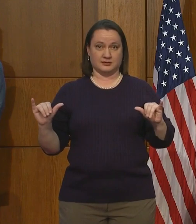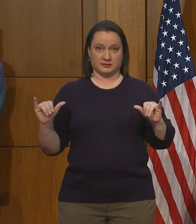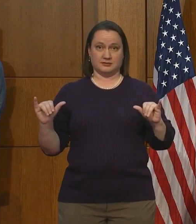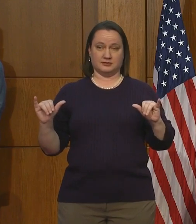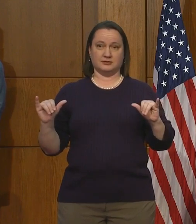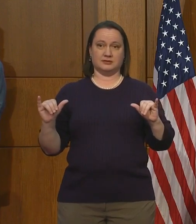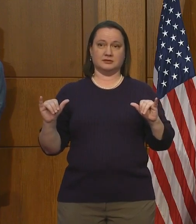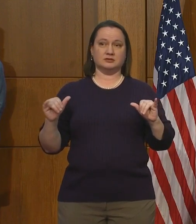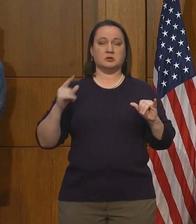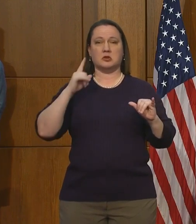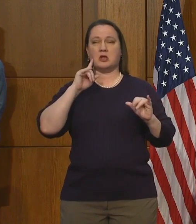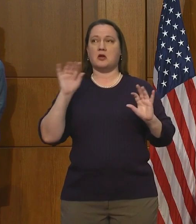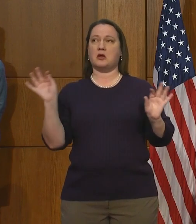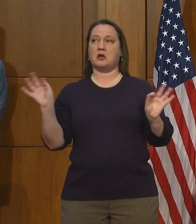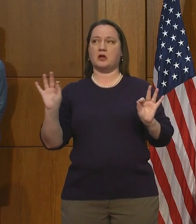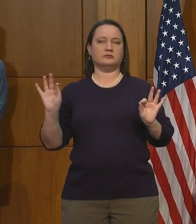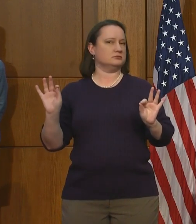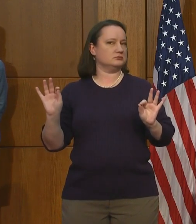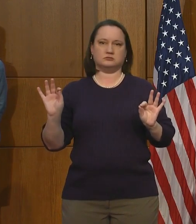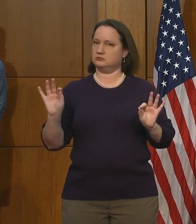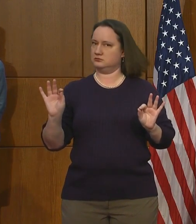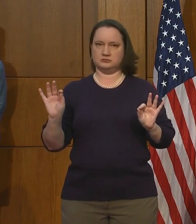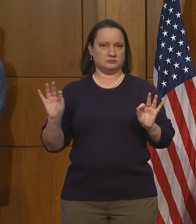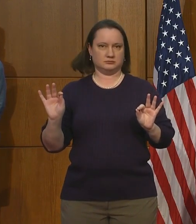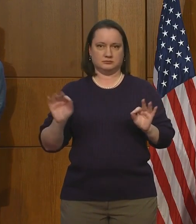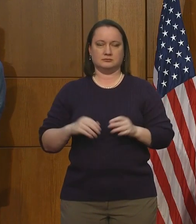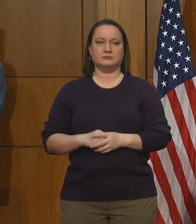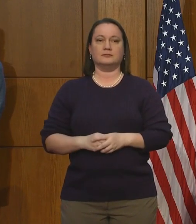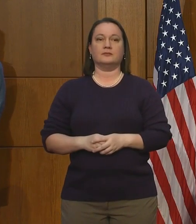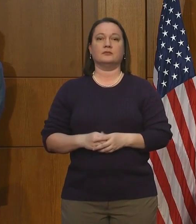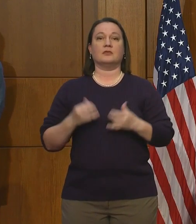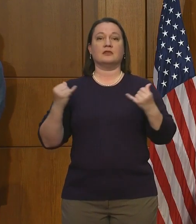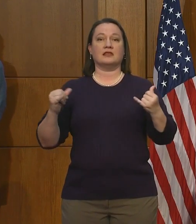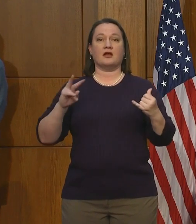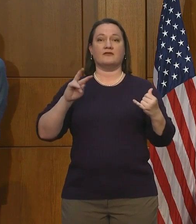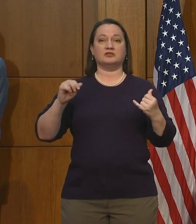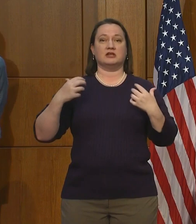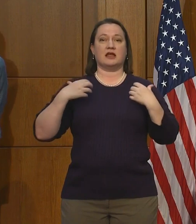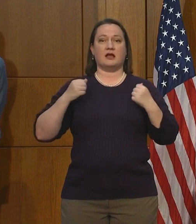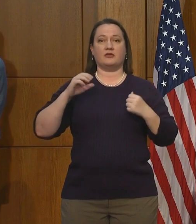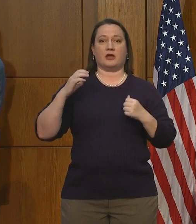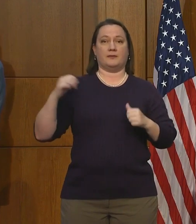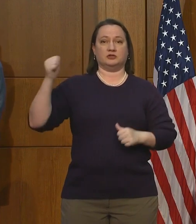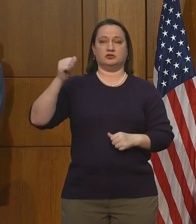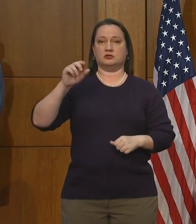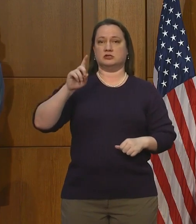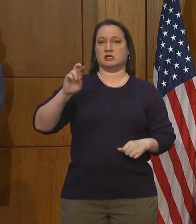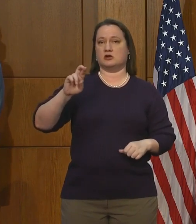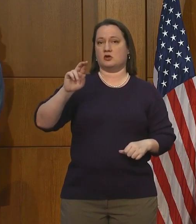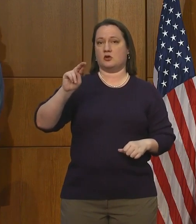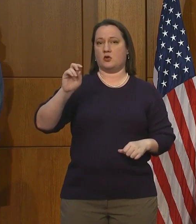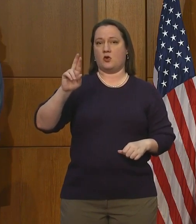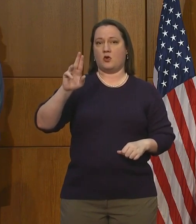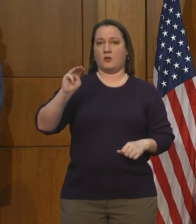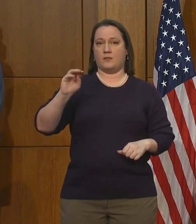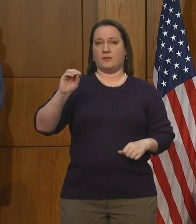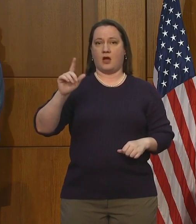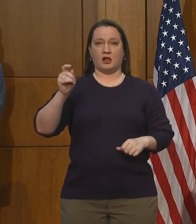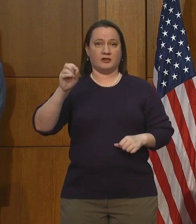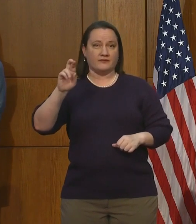VERY MUCH WITH US AND NO ONE SHOULD LET THEIR GUARD DOWN. NOW I'LL ASK VIRGINIA HEALTH